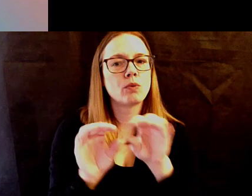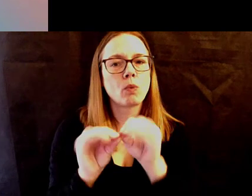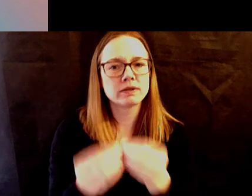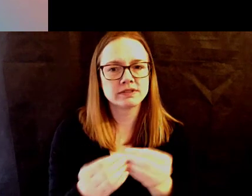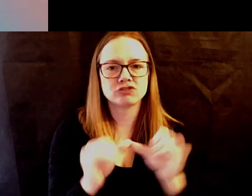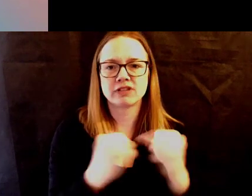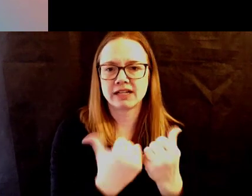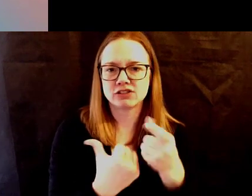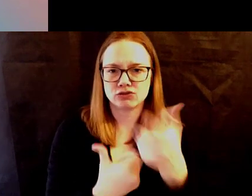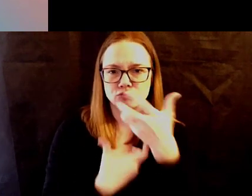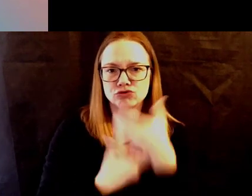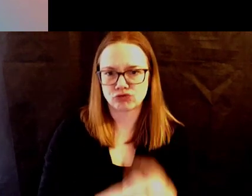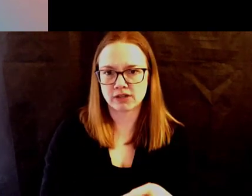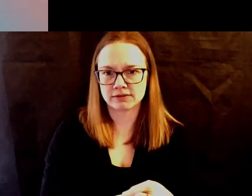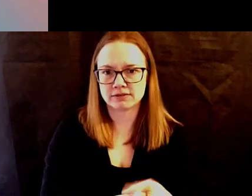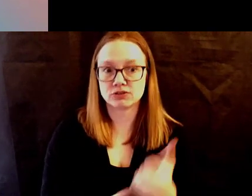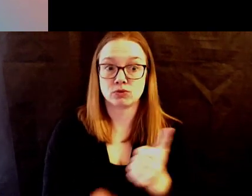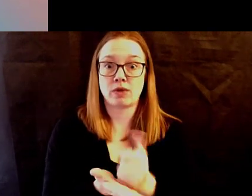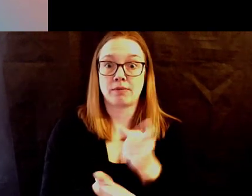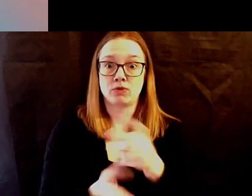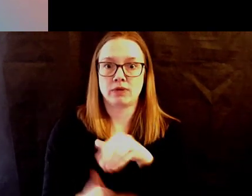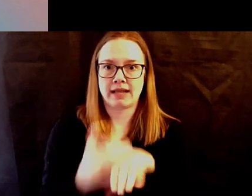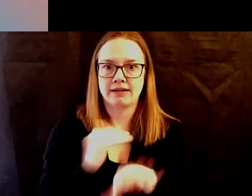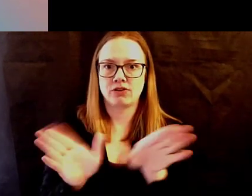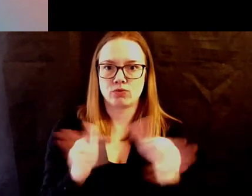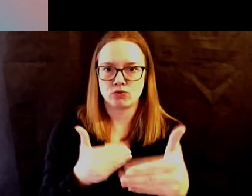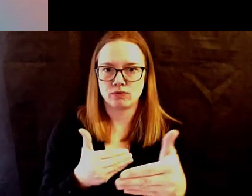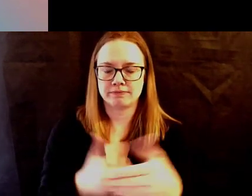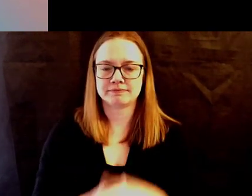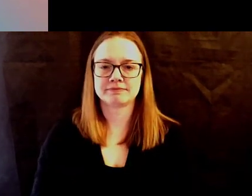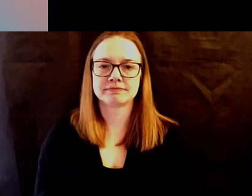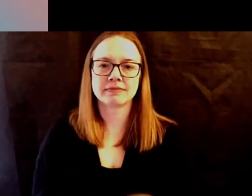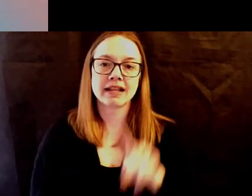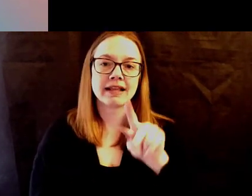Absolutely. Another thing that I would add as we're